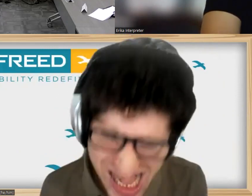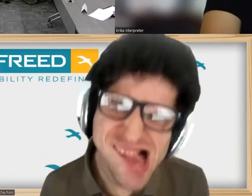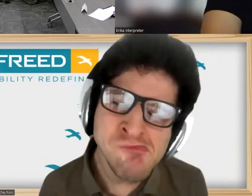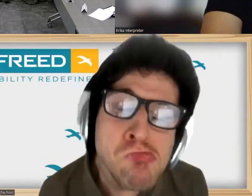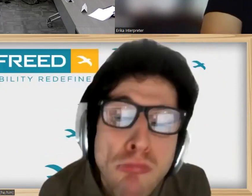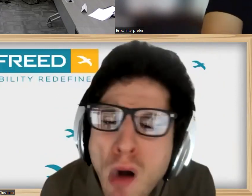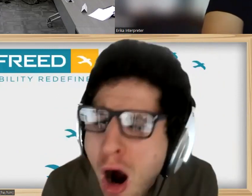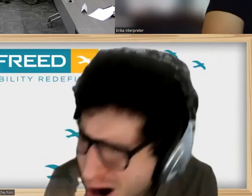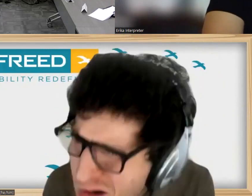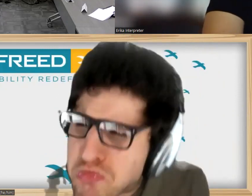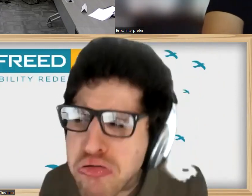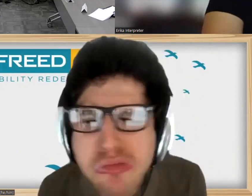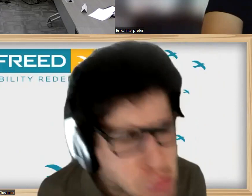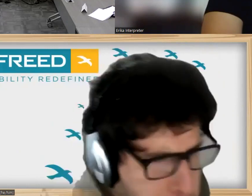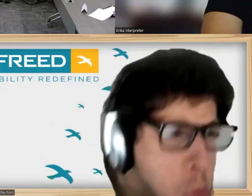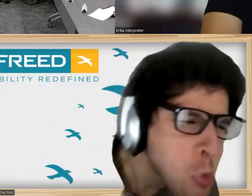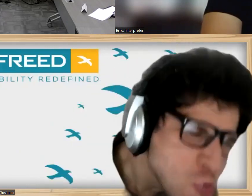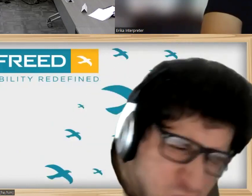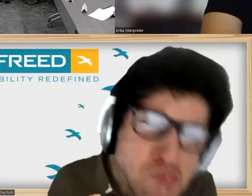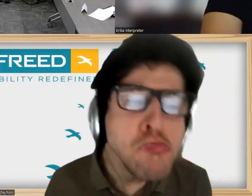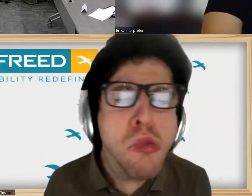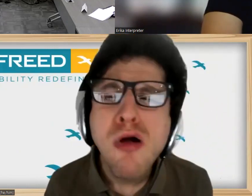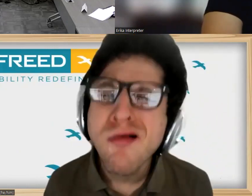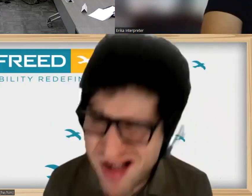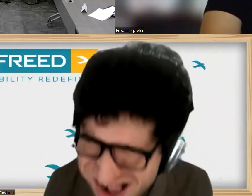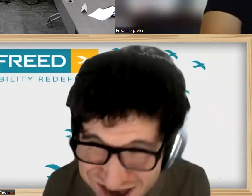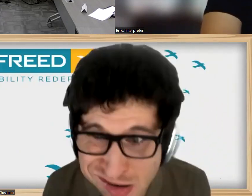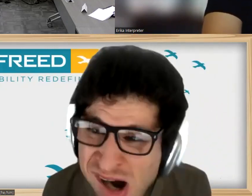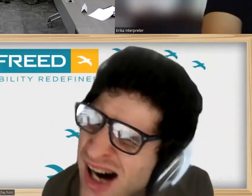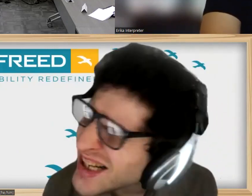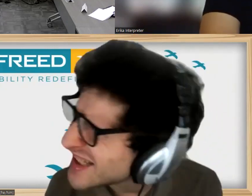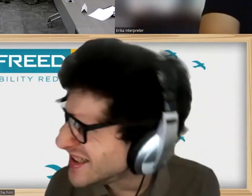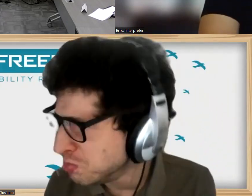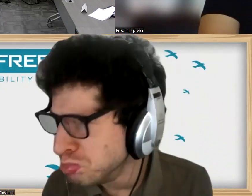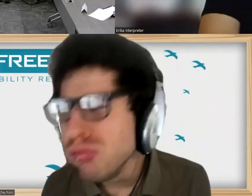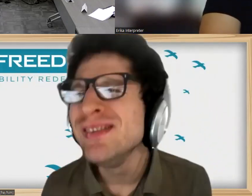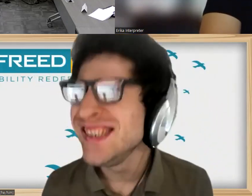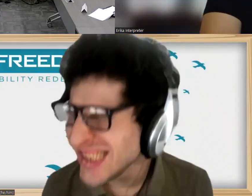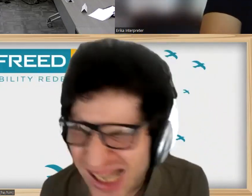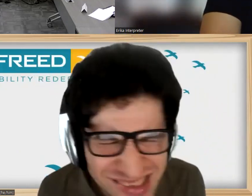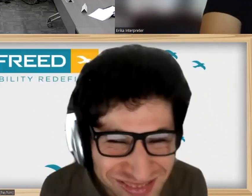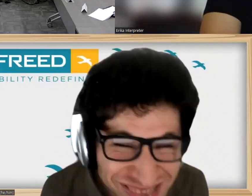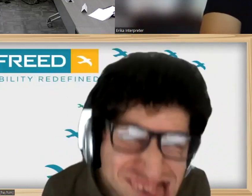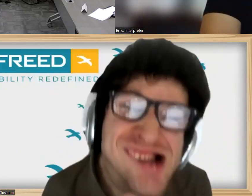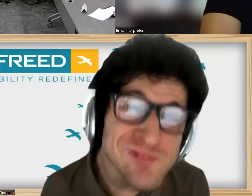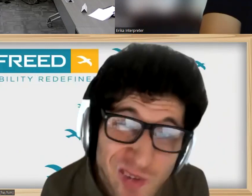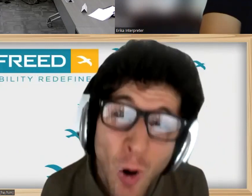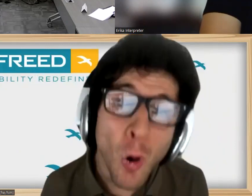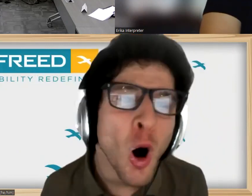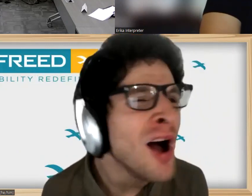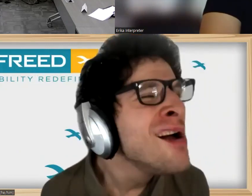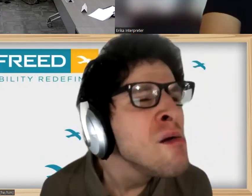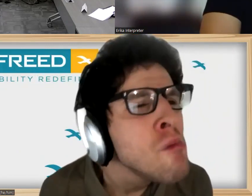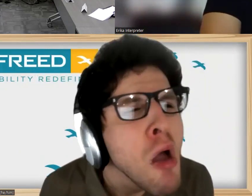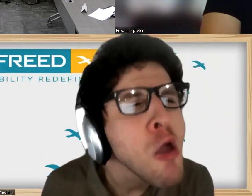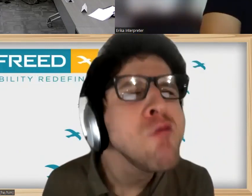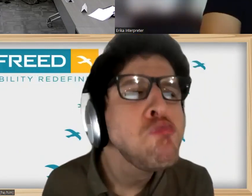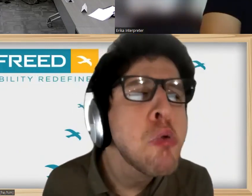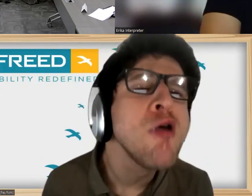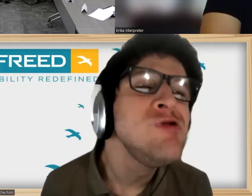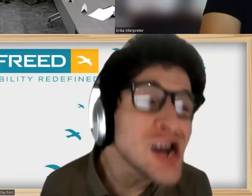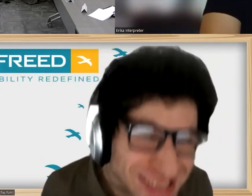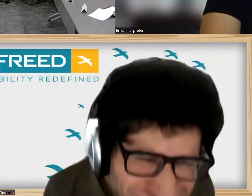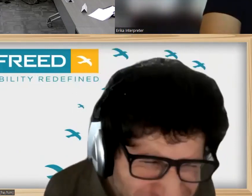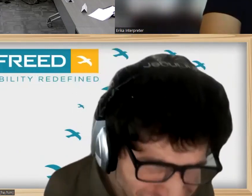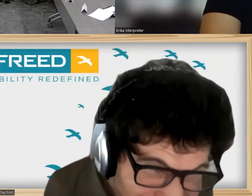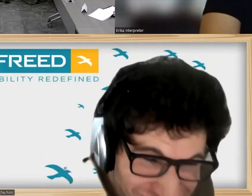great